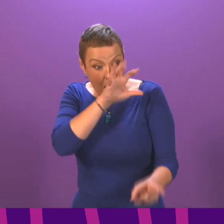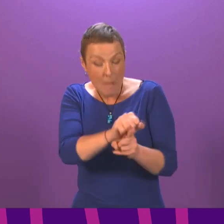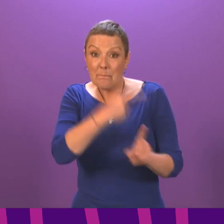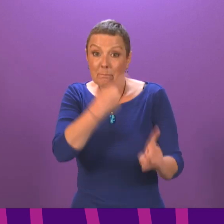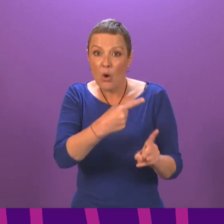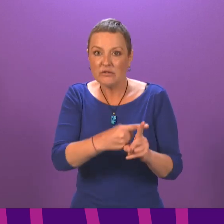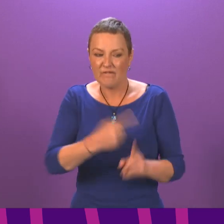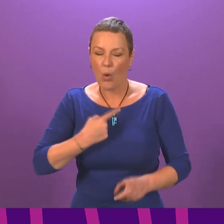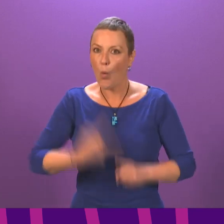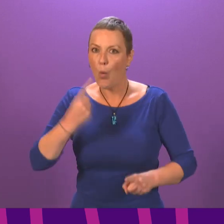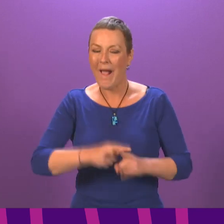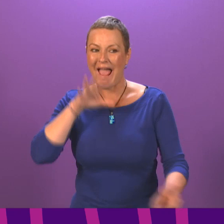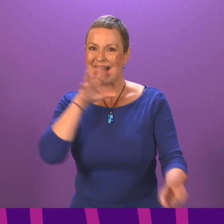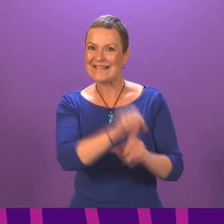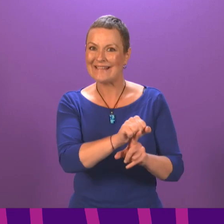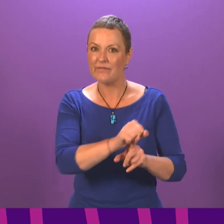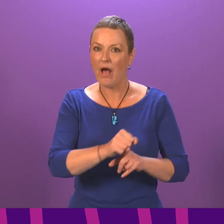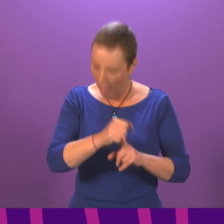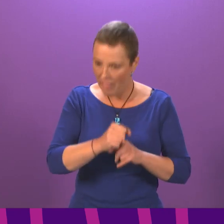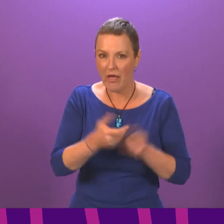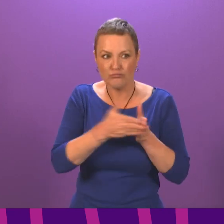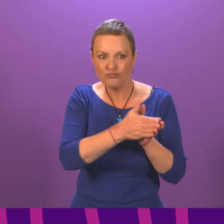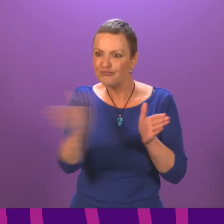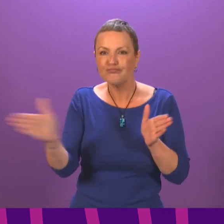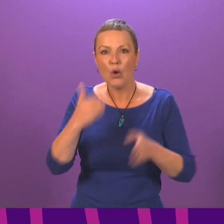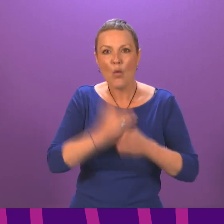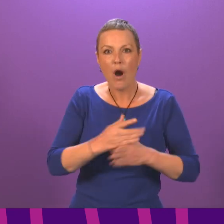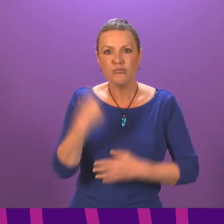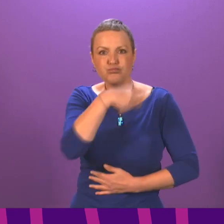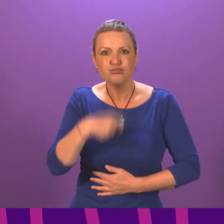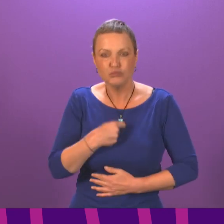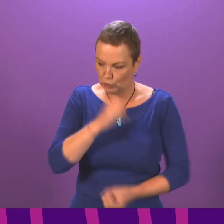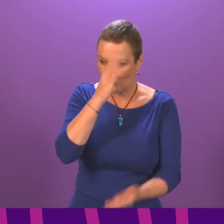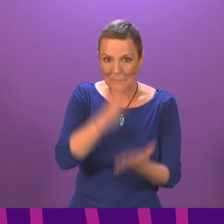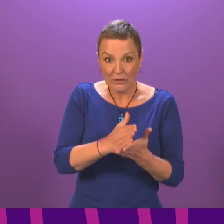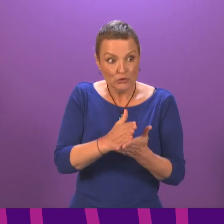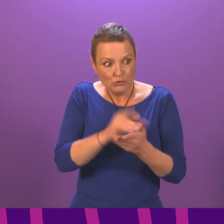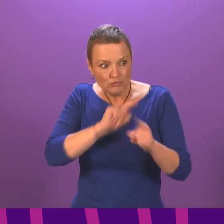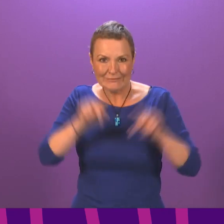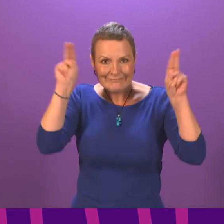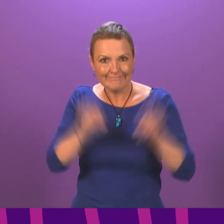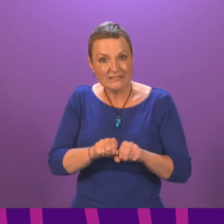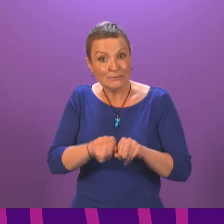are taken. That includes testing the wider workforce to minimise spread within workplaces